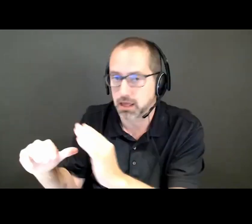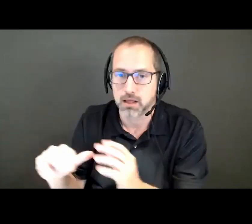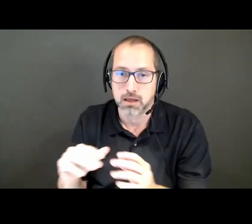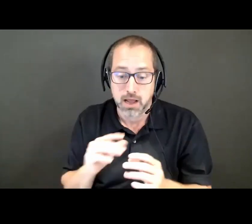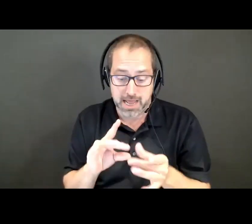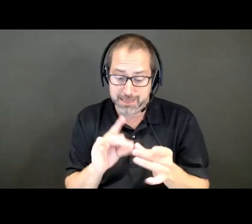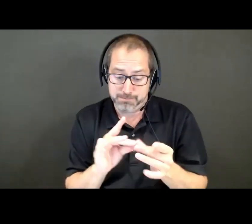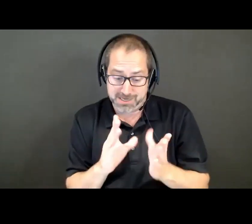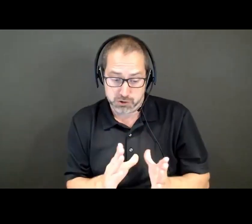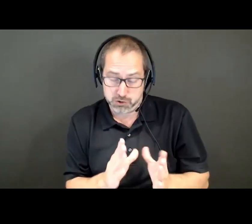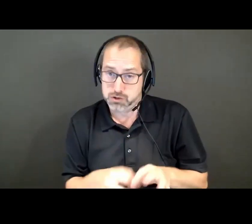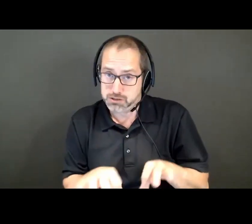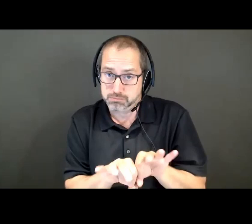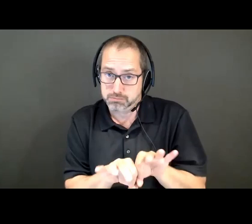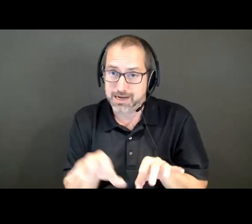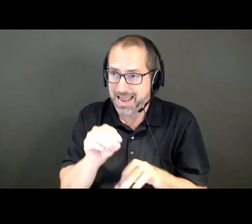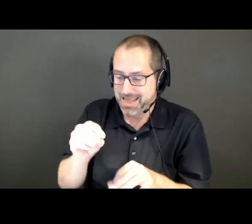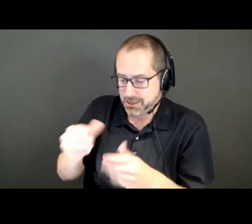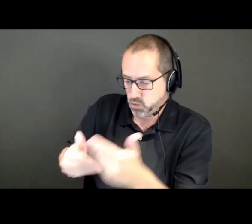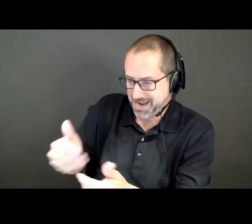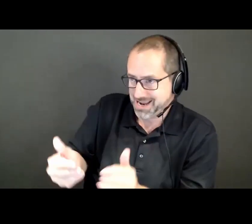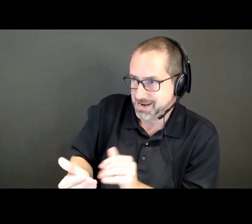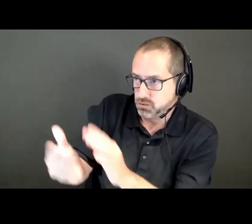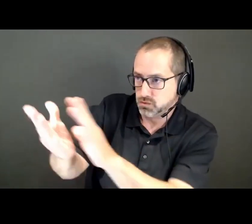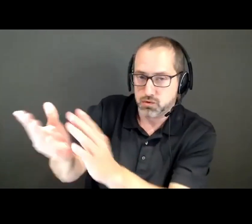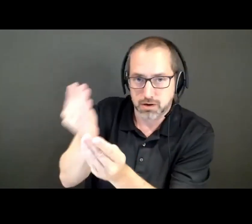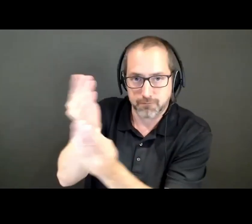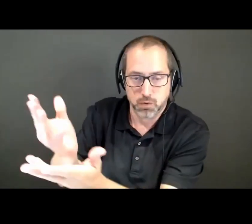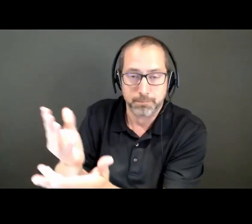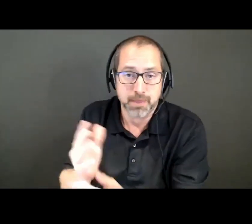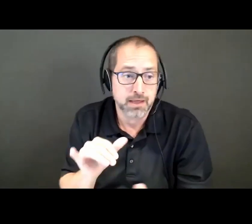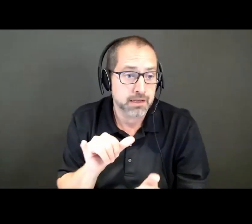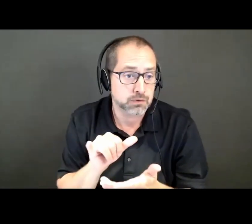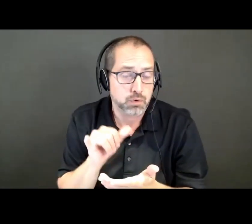even more important than the message itself as people tend to remember more whom they met and